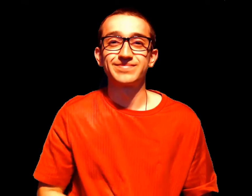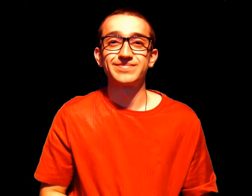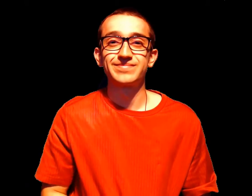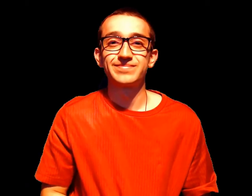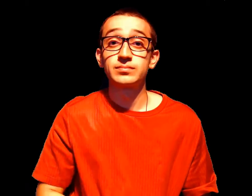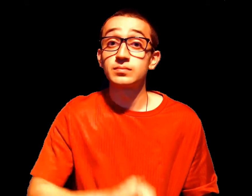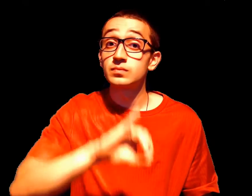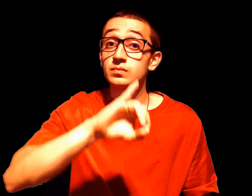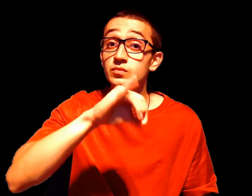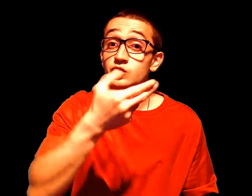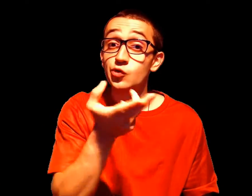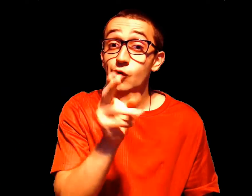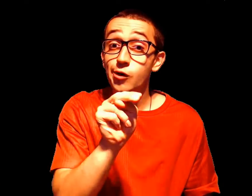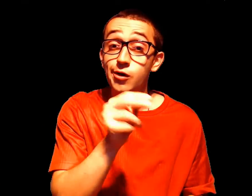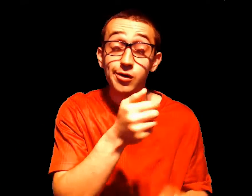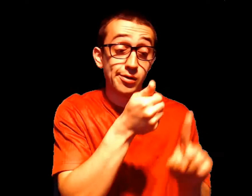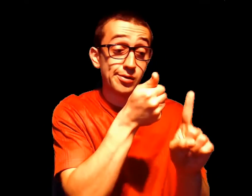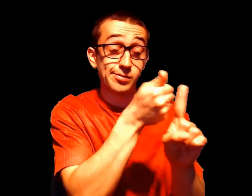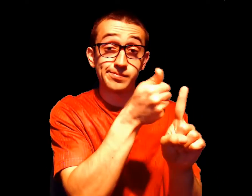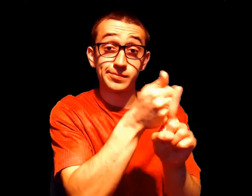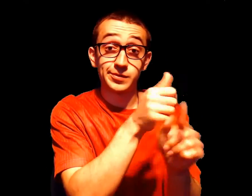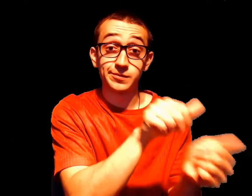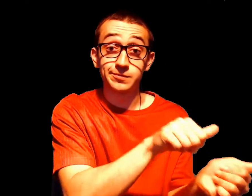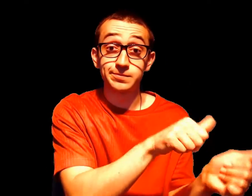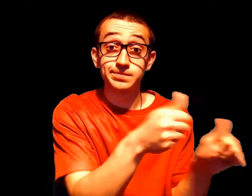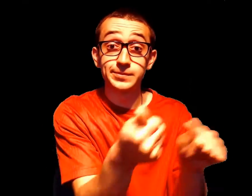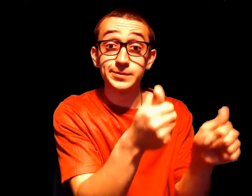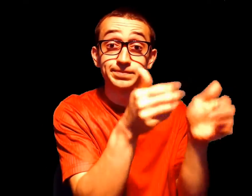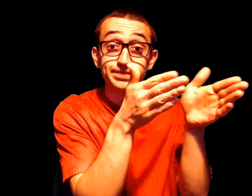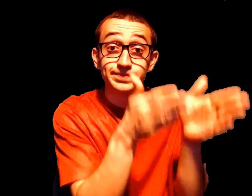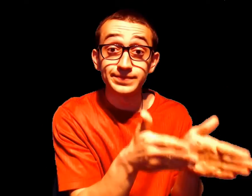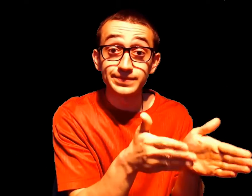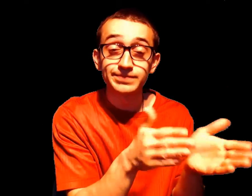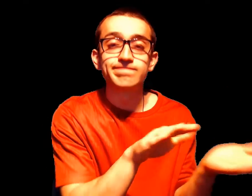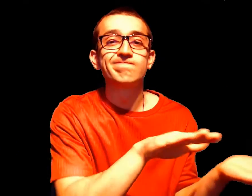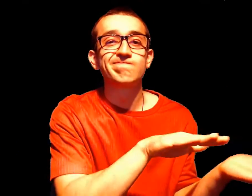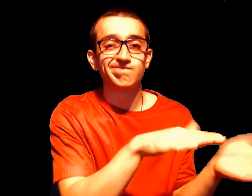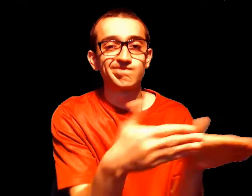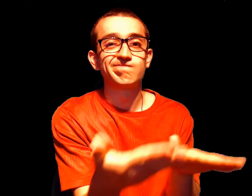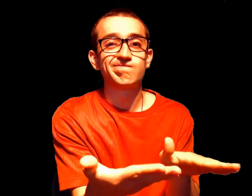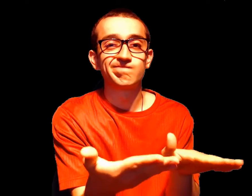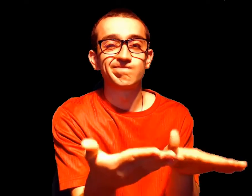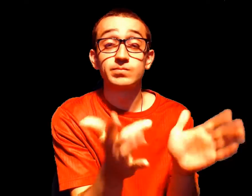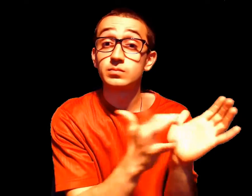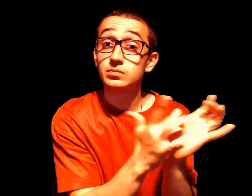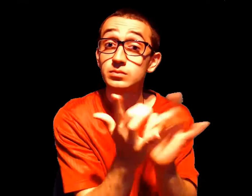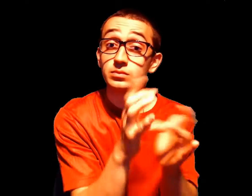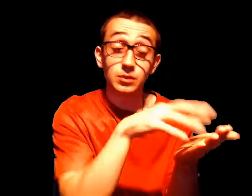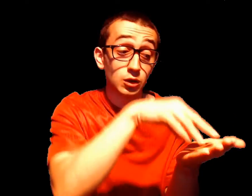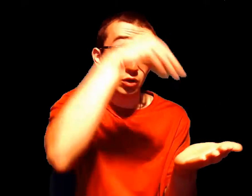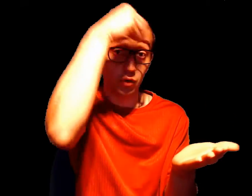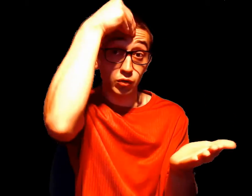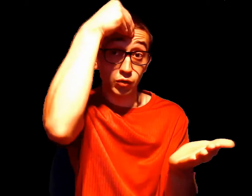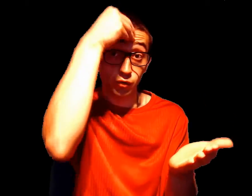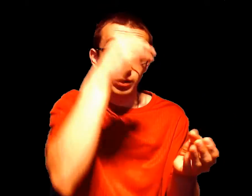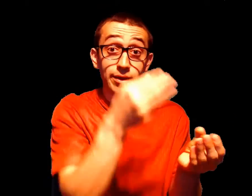When Jesus heard of the death of John the Baptist,